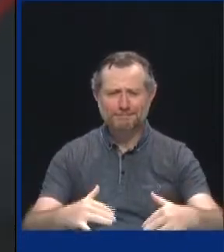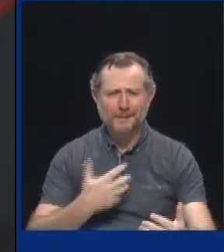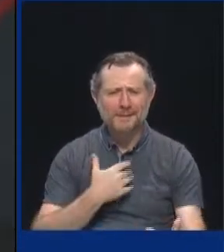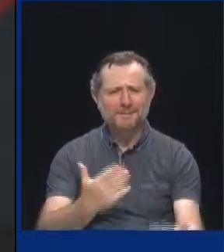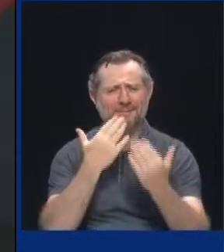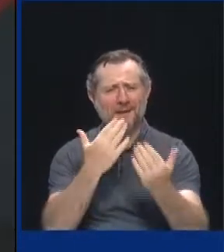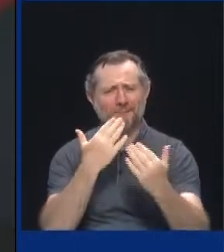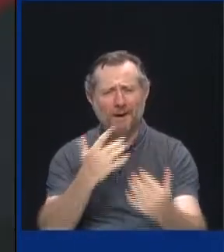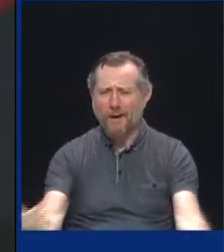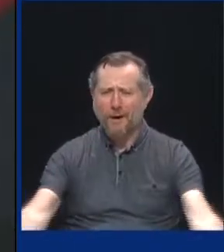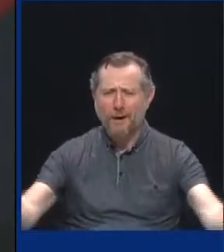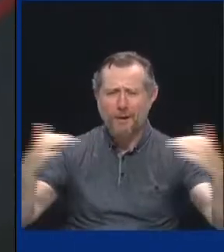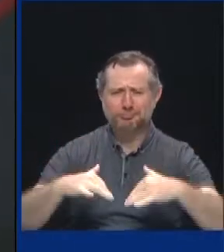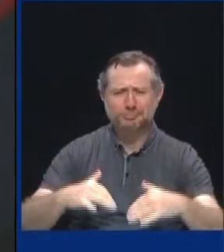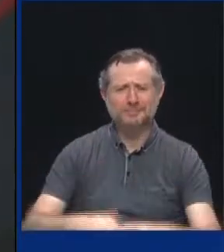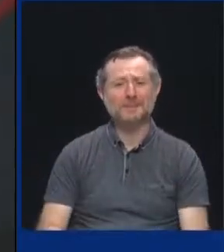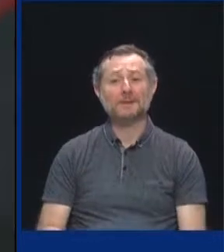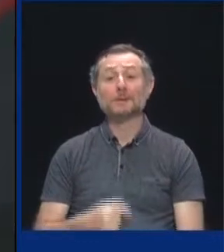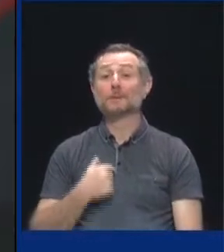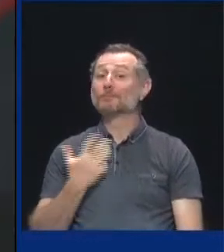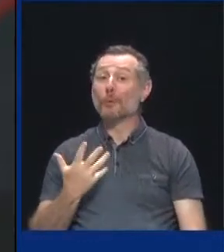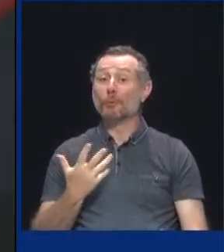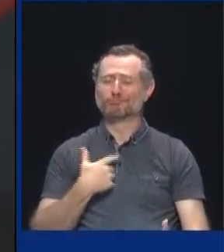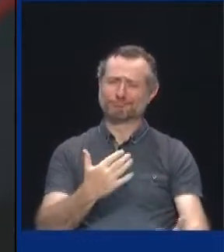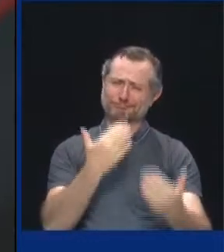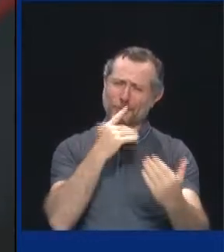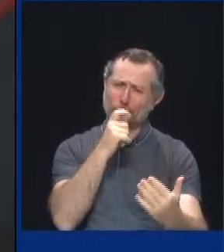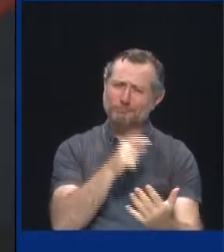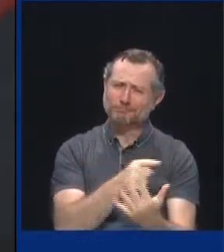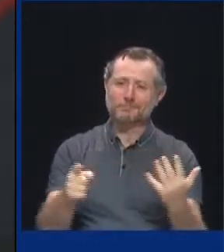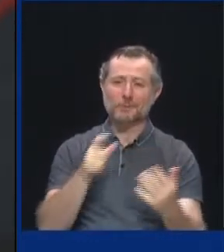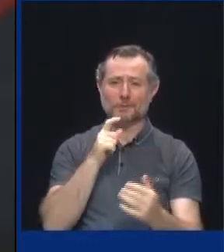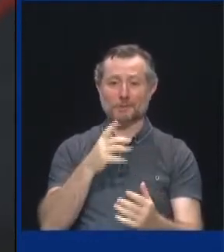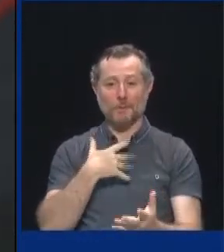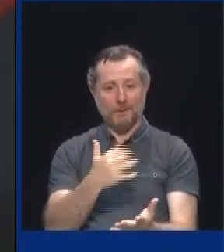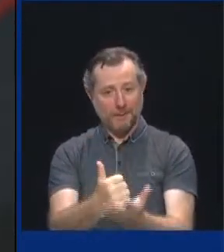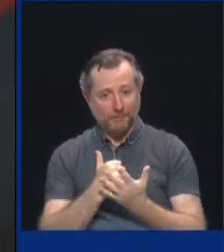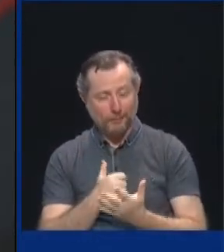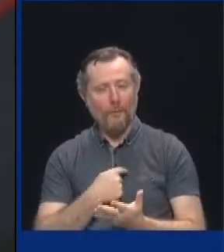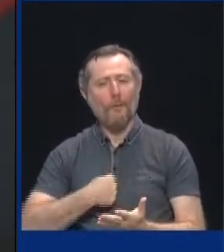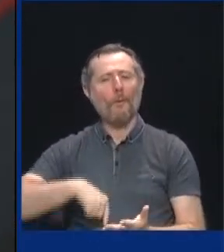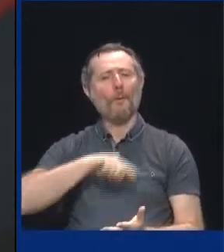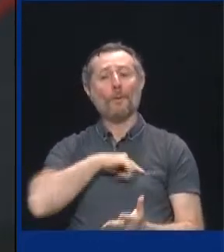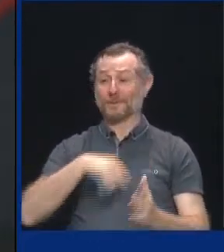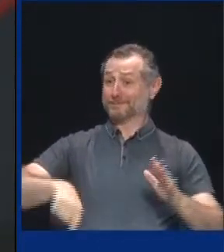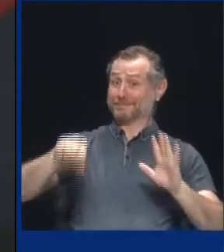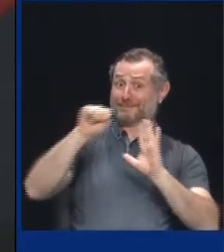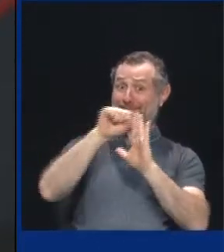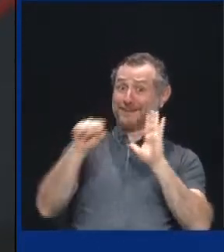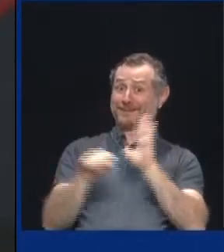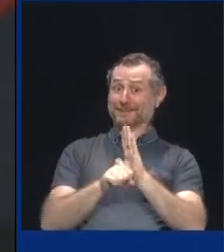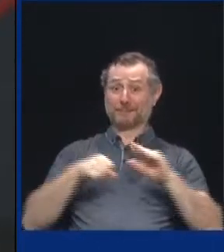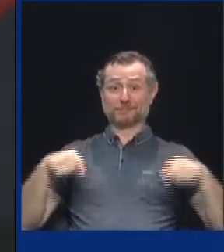GOOD MORNING. PLEASURE TO BE WITH YOU. LET ME THANK YOU FOR BEING HERE. MORE, LET ME THANK YOU FOR WHAT